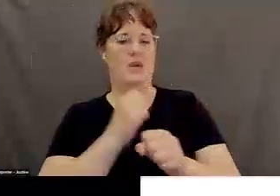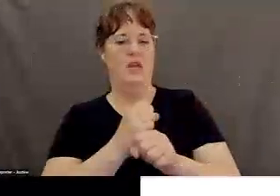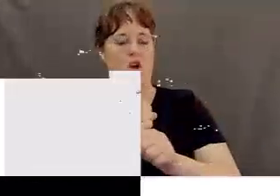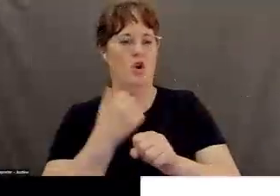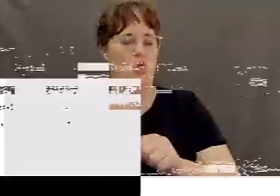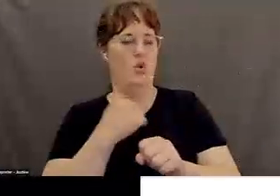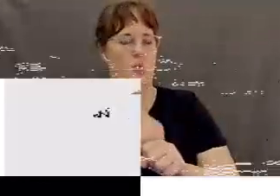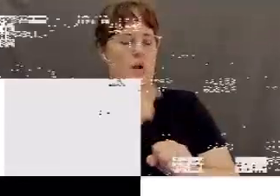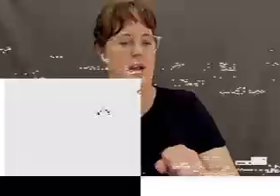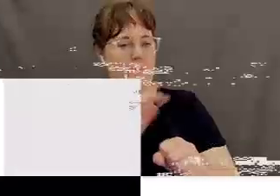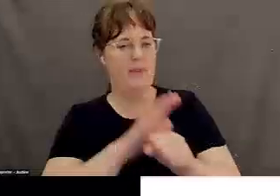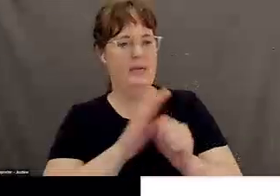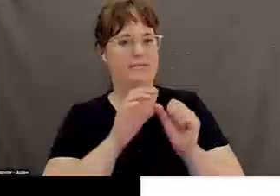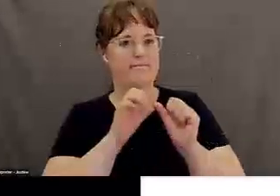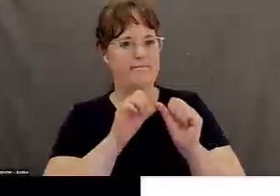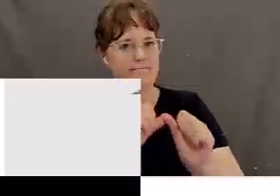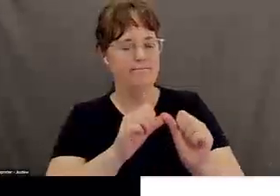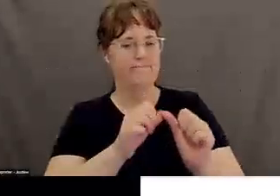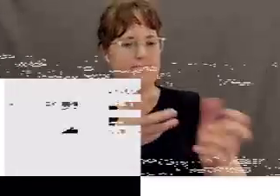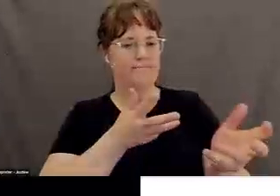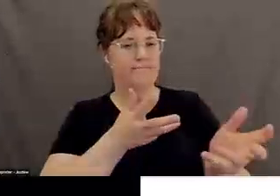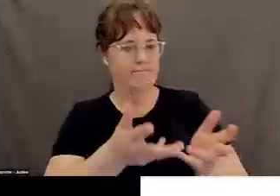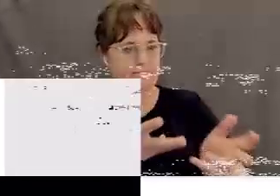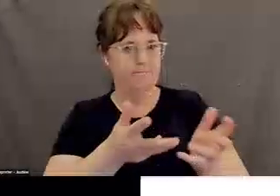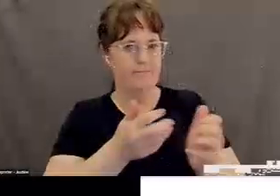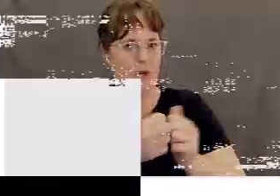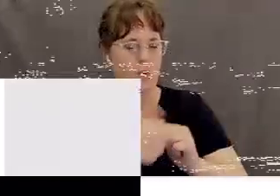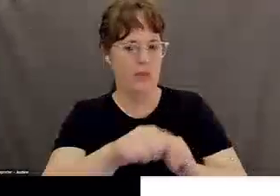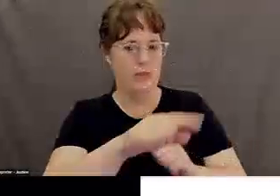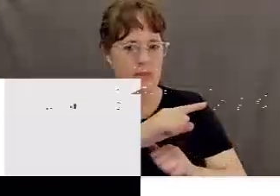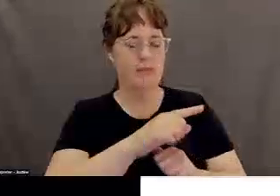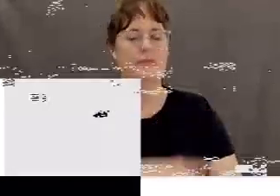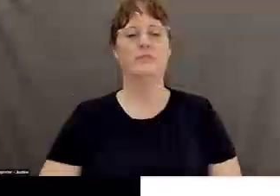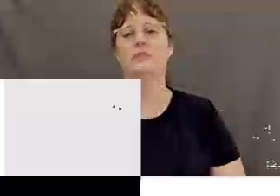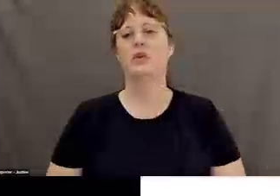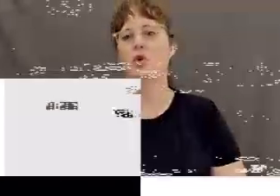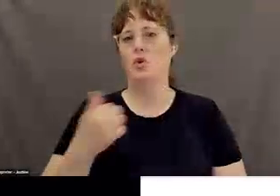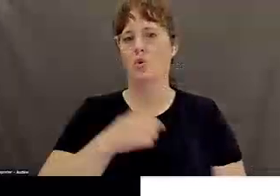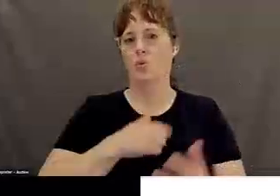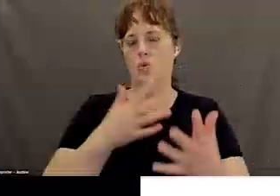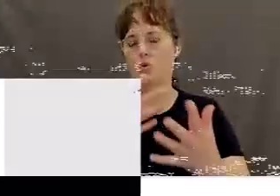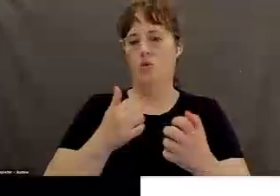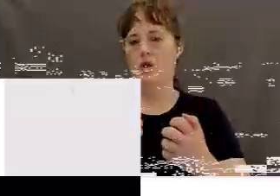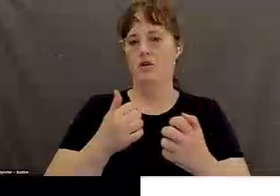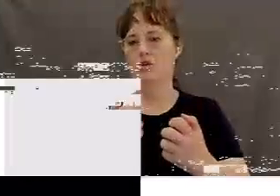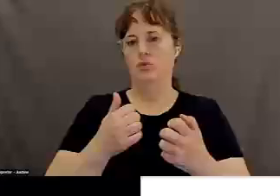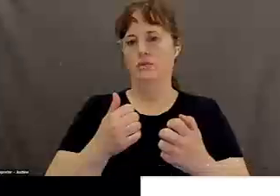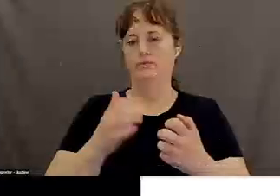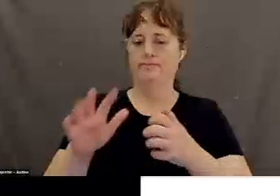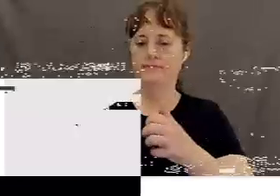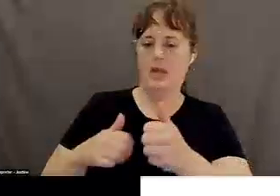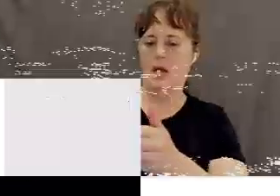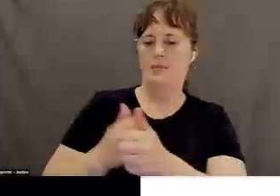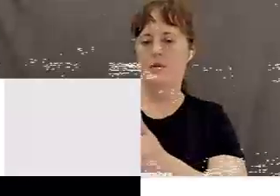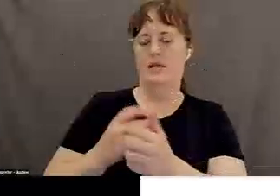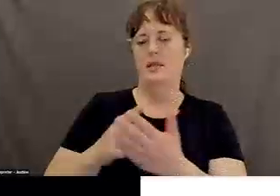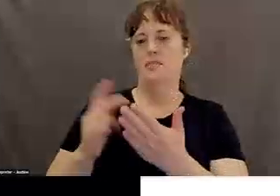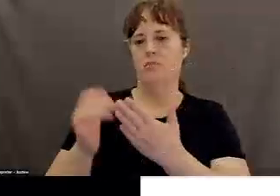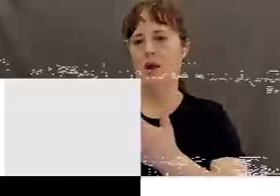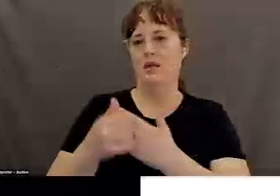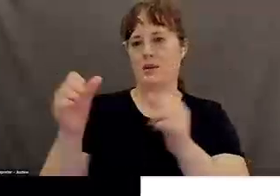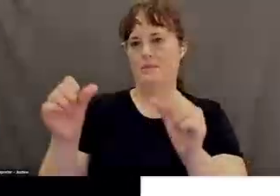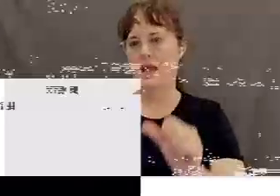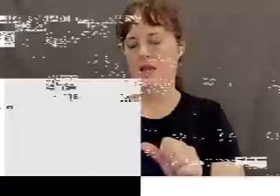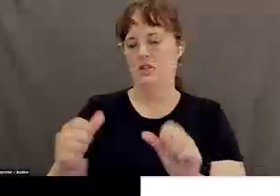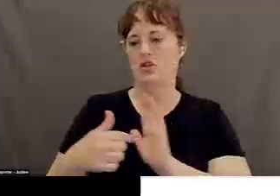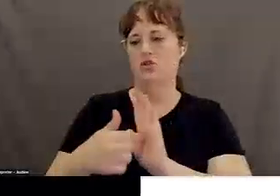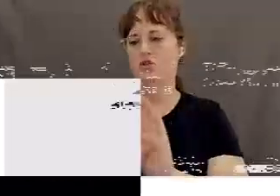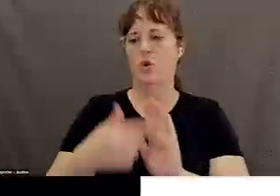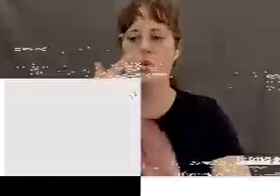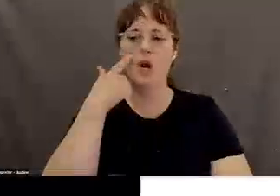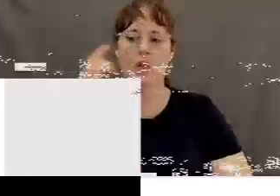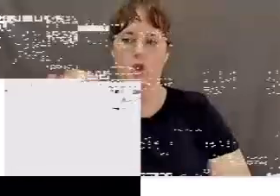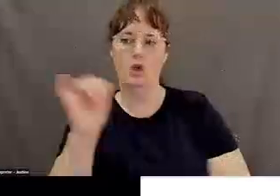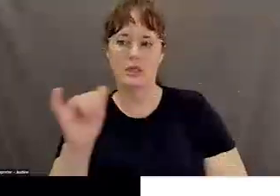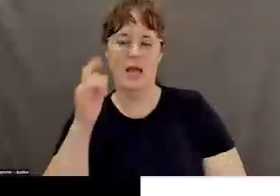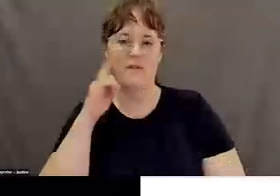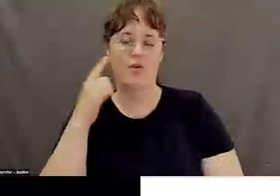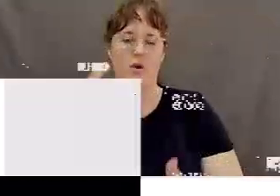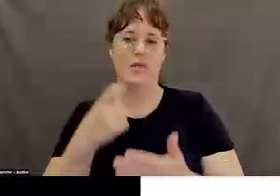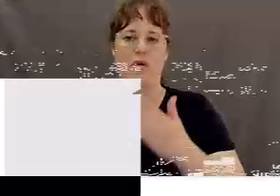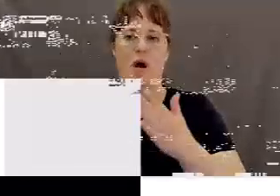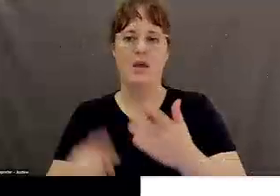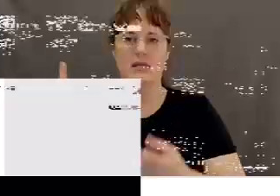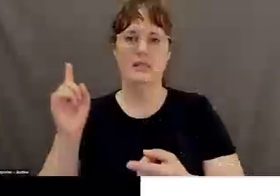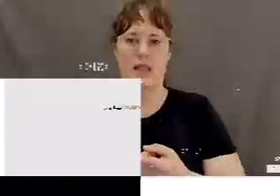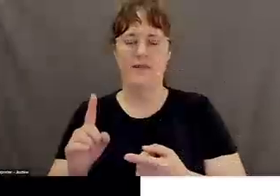Boardroom: Following this meeting, we plan to update the project page with some updated information on what these cost-saving measures, could look like, should they move forward, be moved forward by the board.